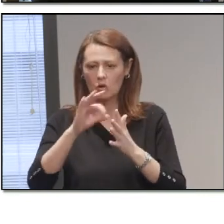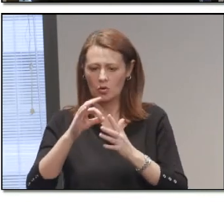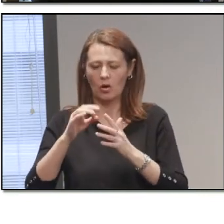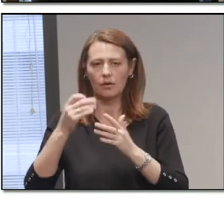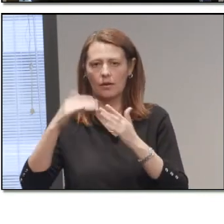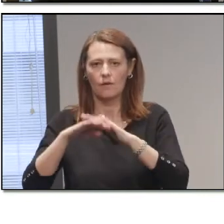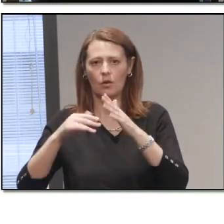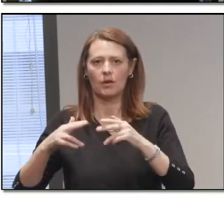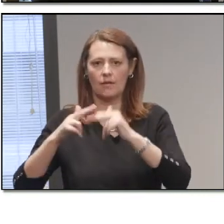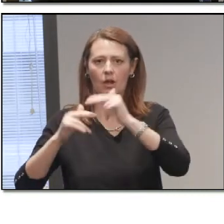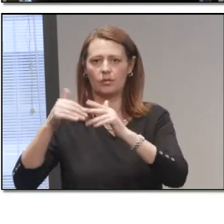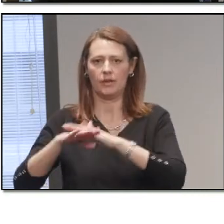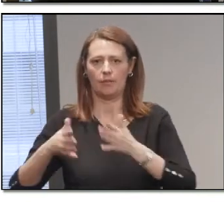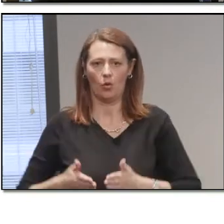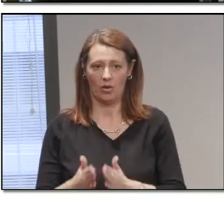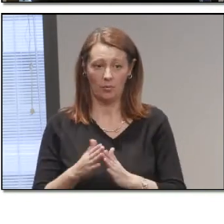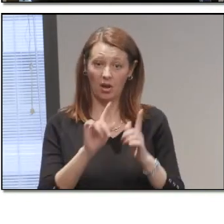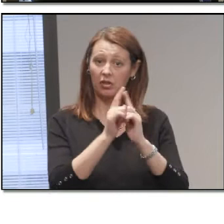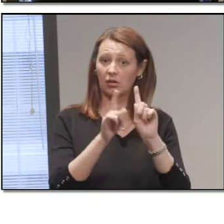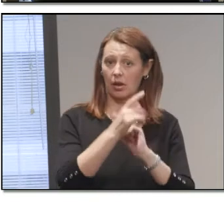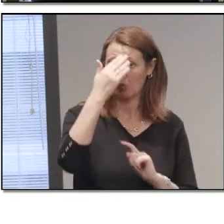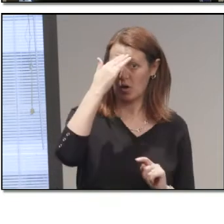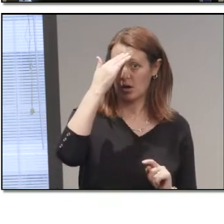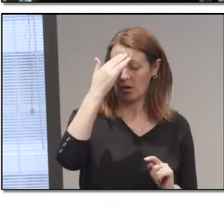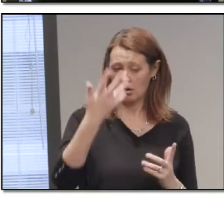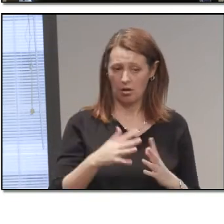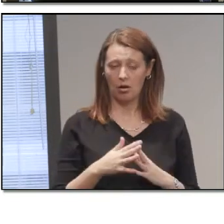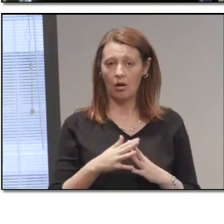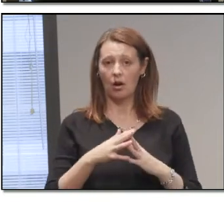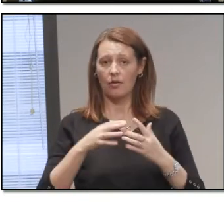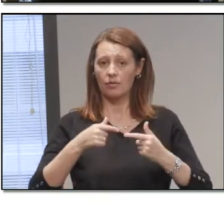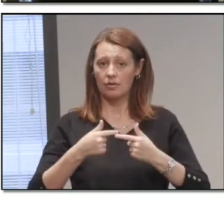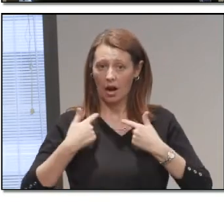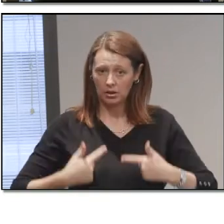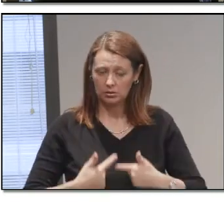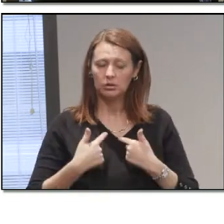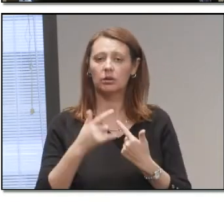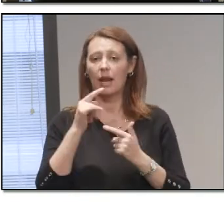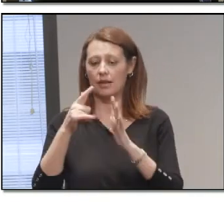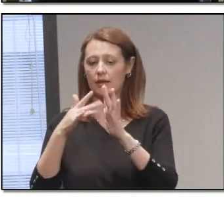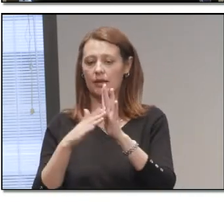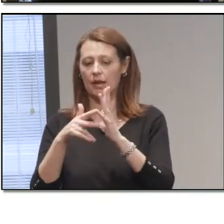But, things like the brain, the lungs, and the immune system are very immature at birth